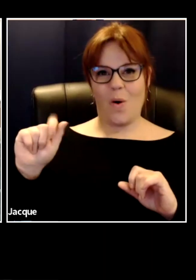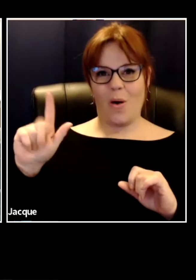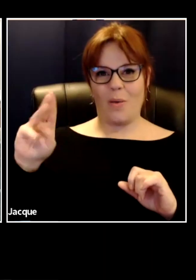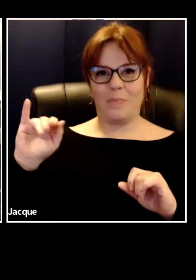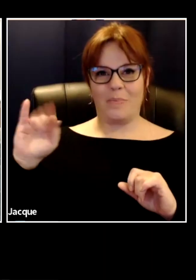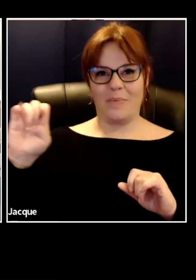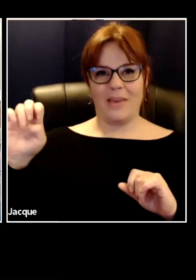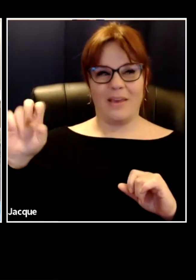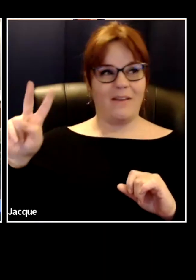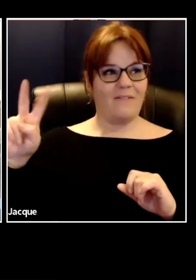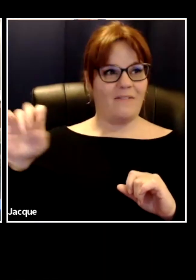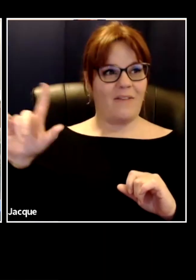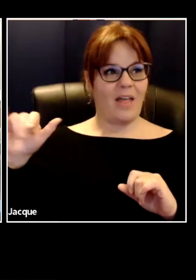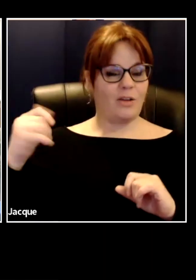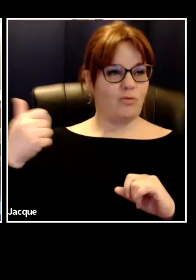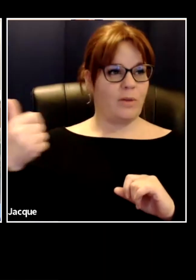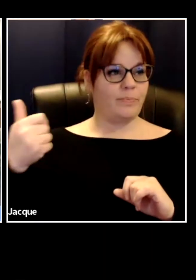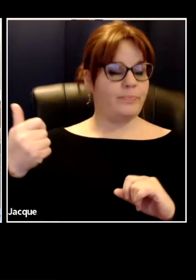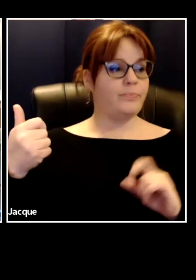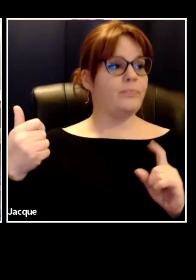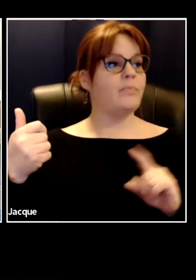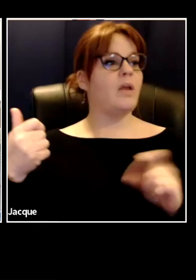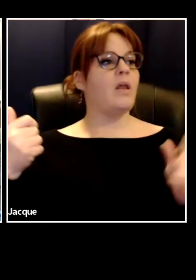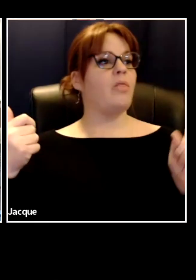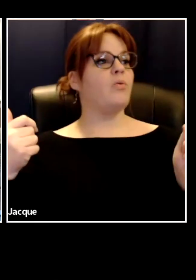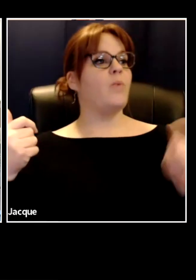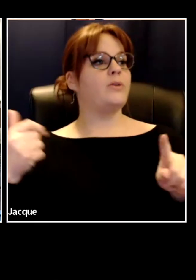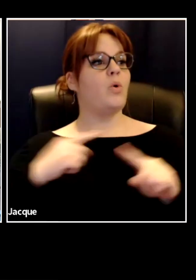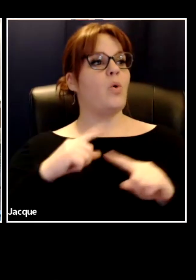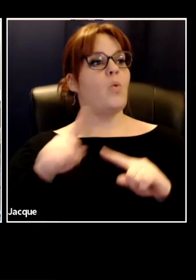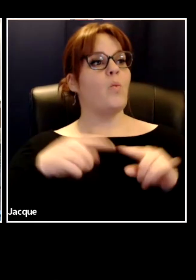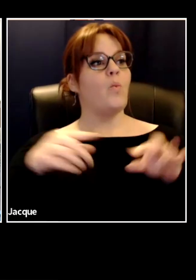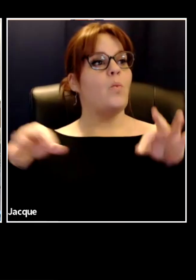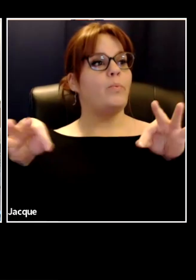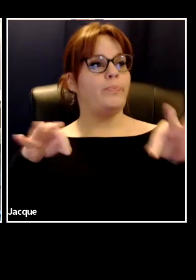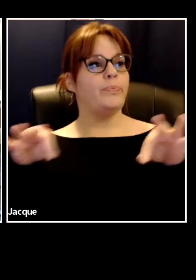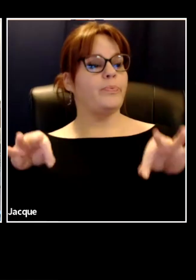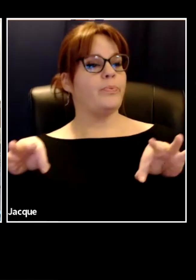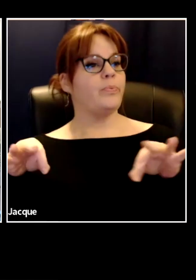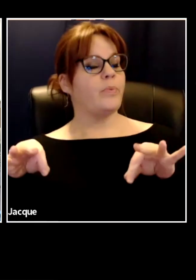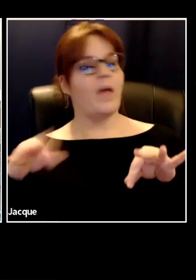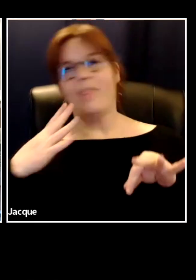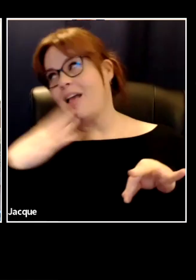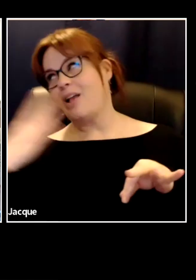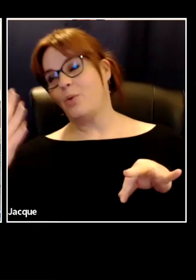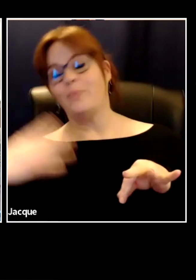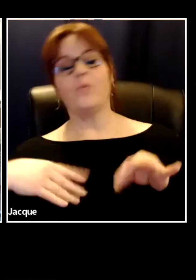Question. Yes, sir. Um, when you're defining the Thank you. Uh, when you're defining those